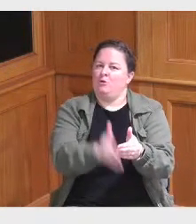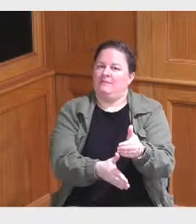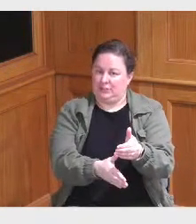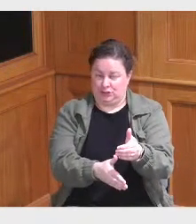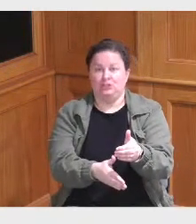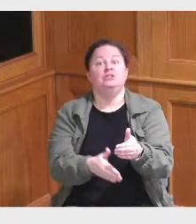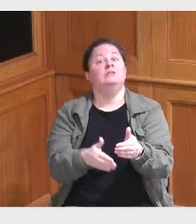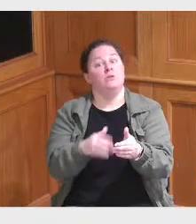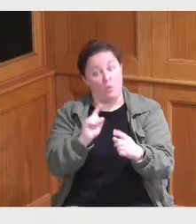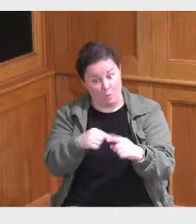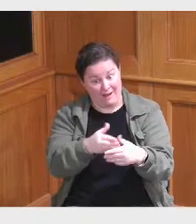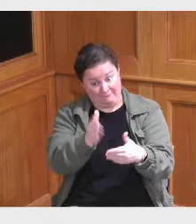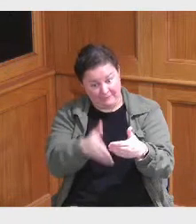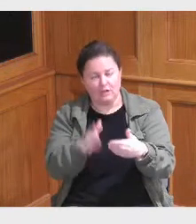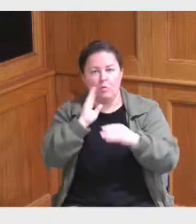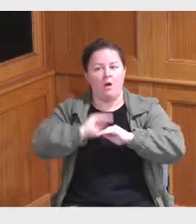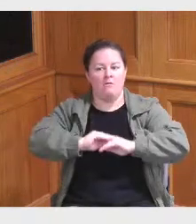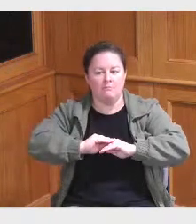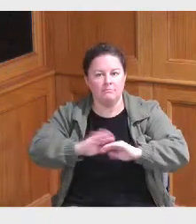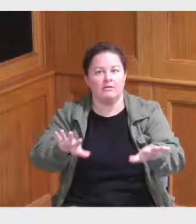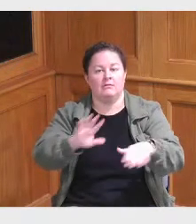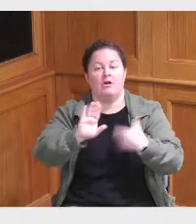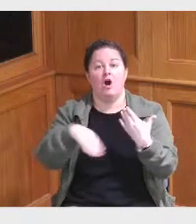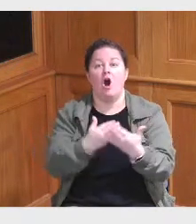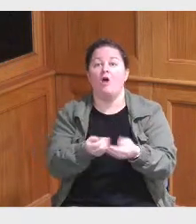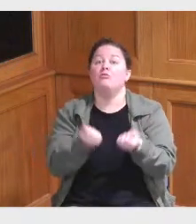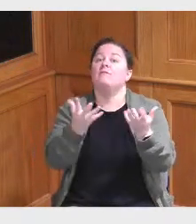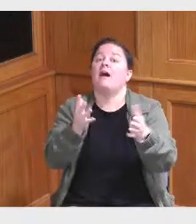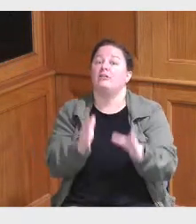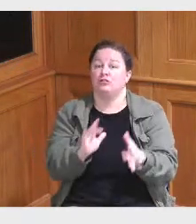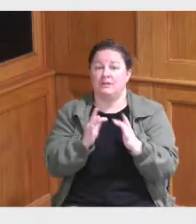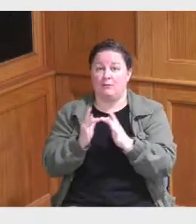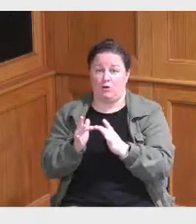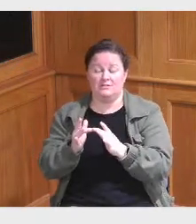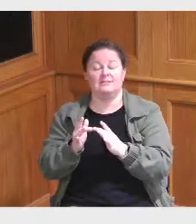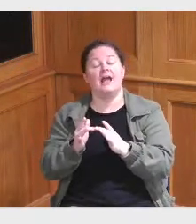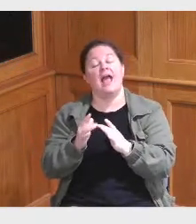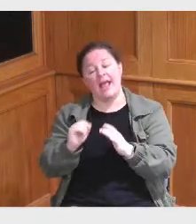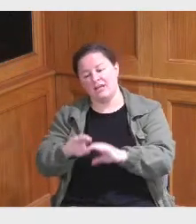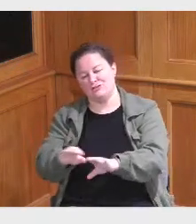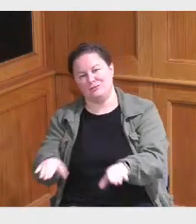provider networks and internally within Children's Services via multiple channels